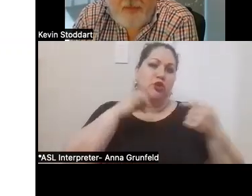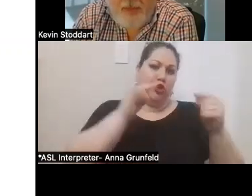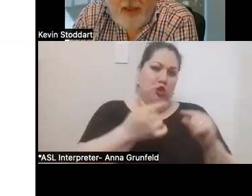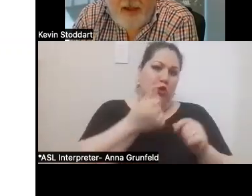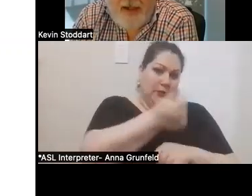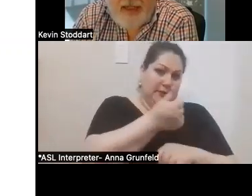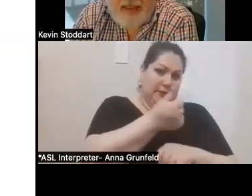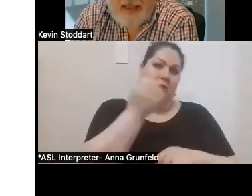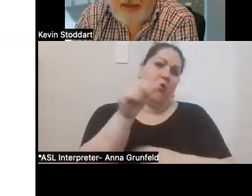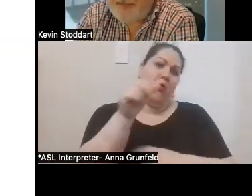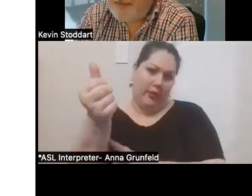Next.